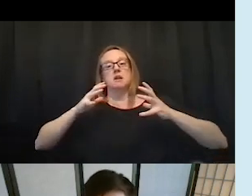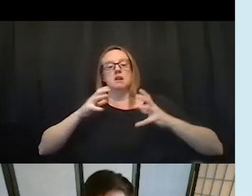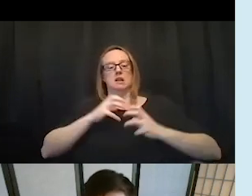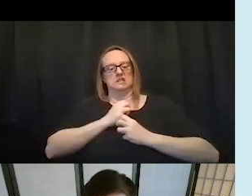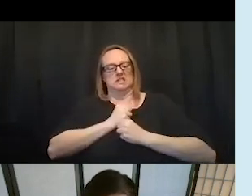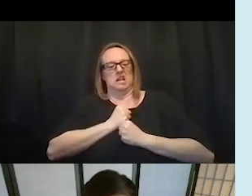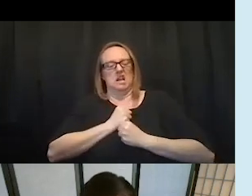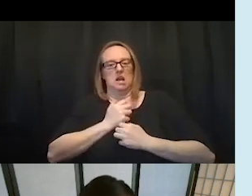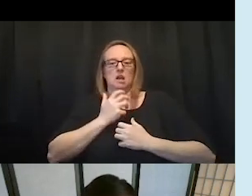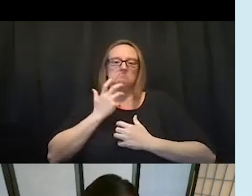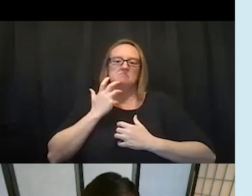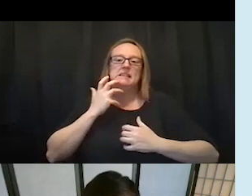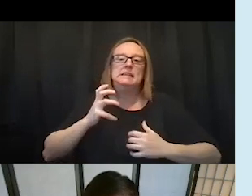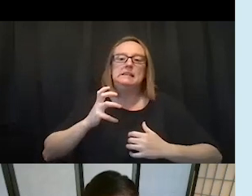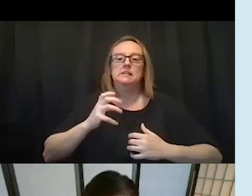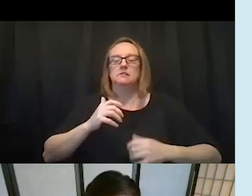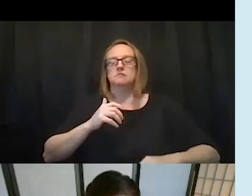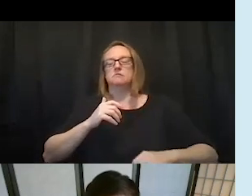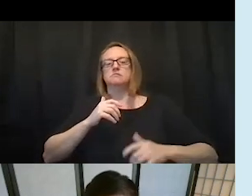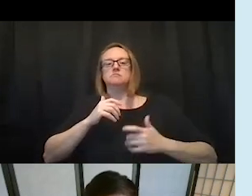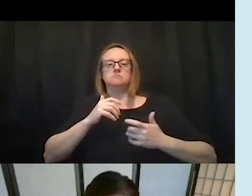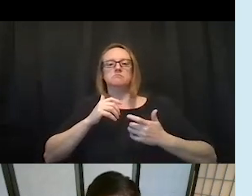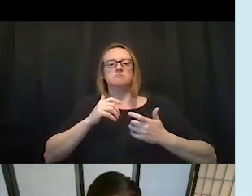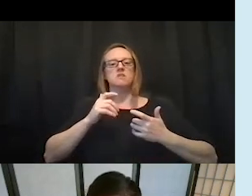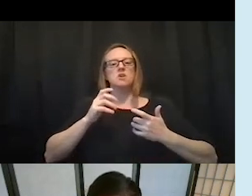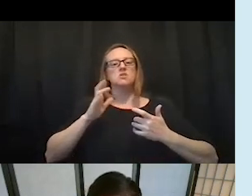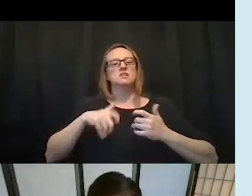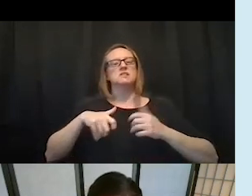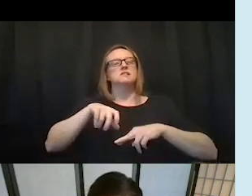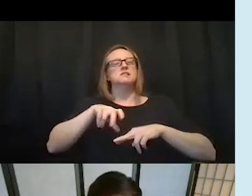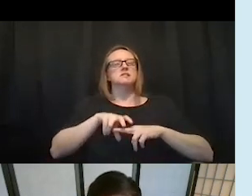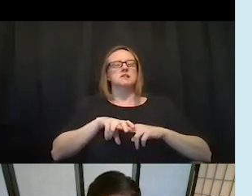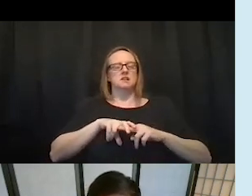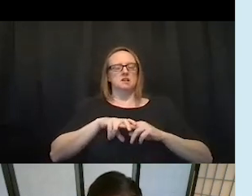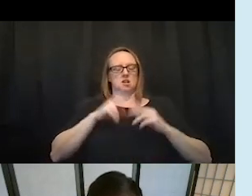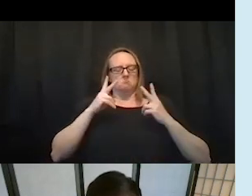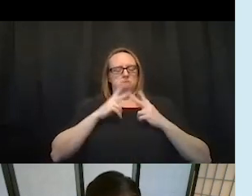heat and just take a second with that feeling and just start putting words to the feeling